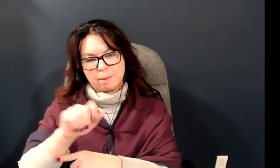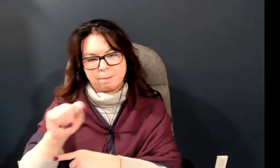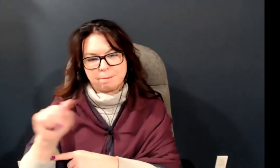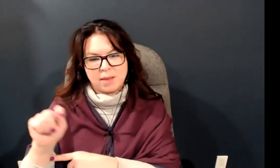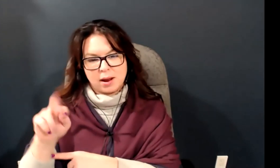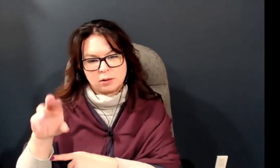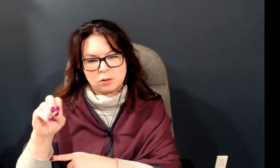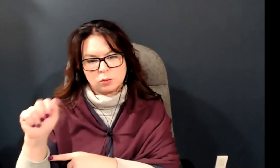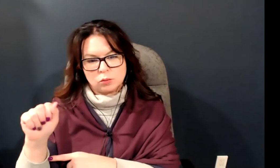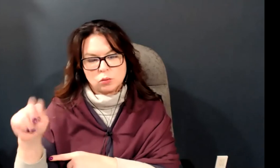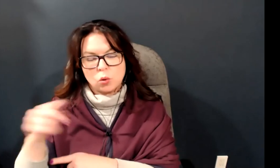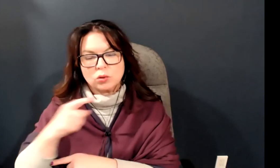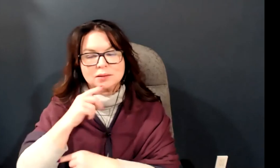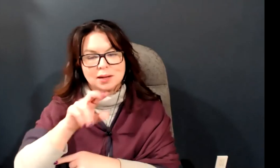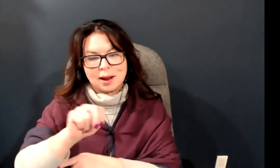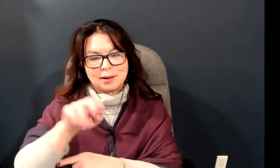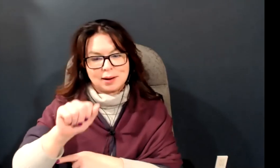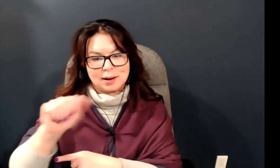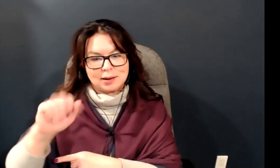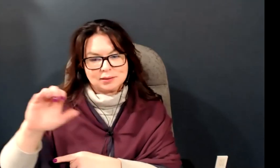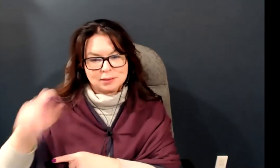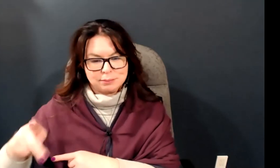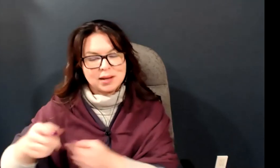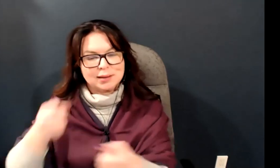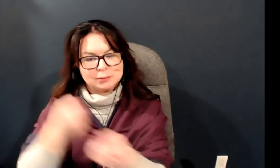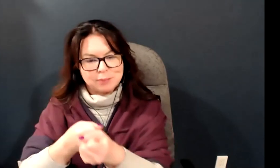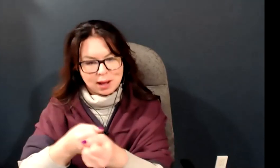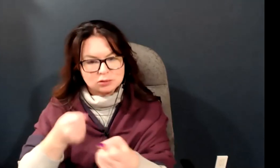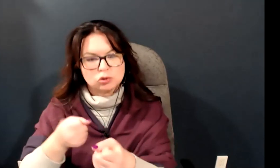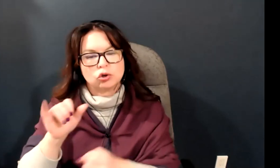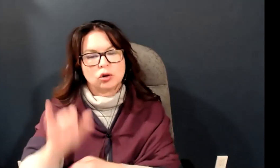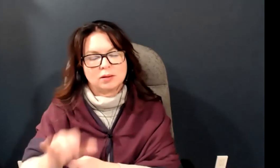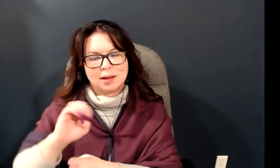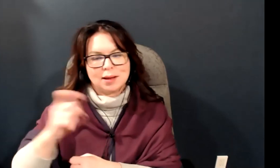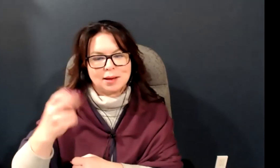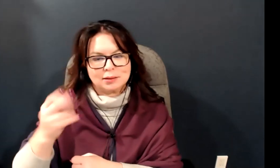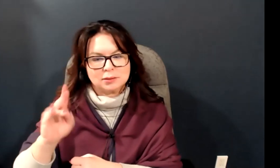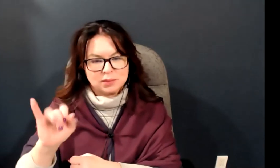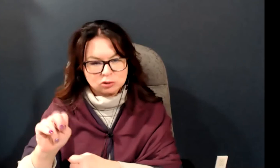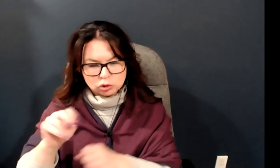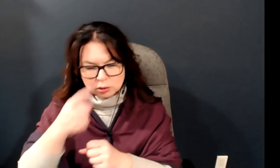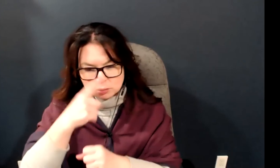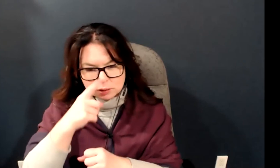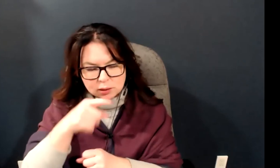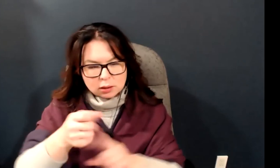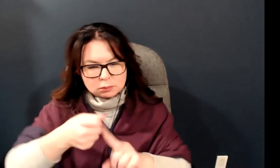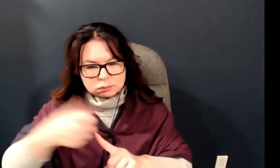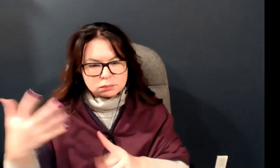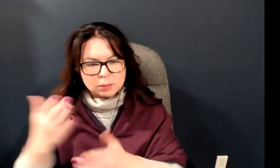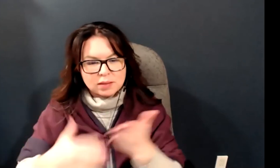Yeah, and I'm... I can tell Some of these things. And so I know of also, so those were very interesting, very, very interesting things